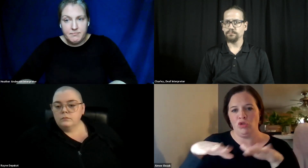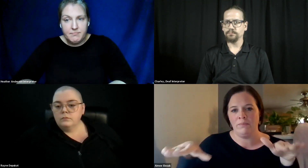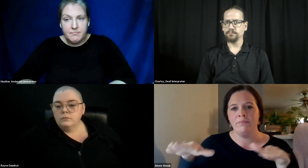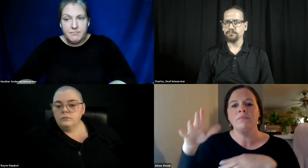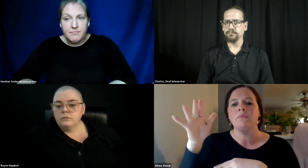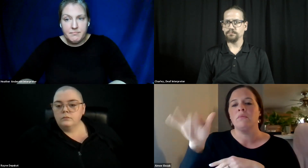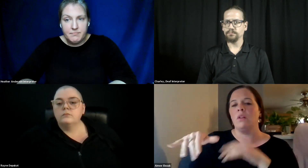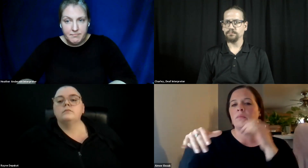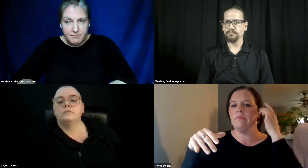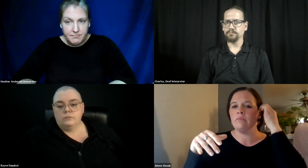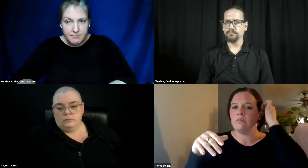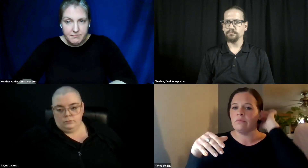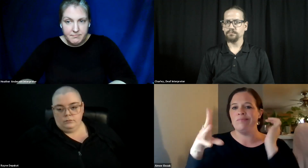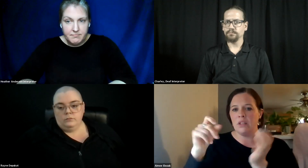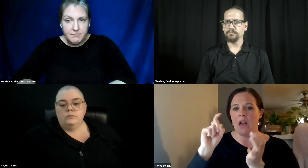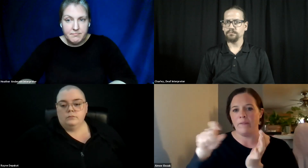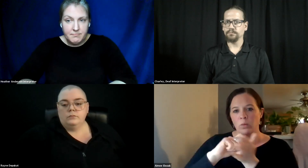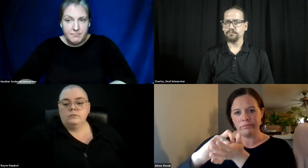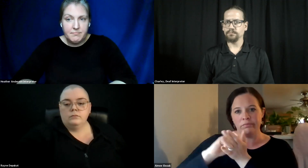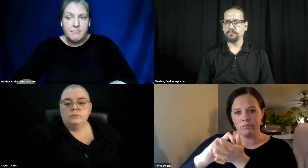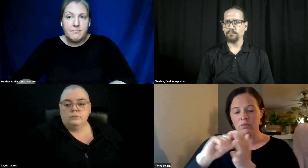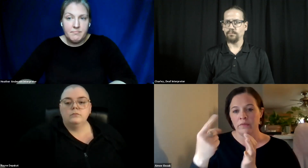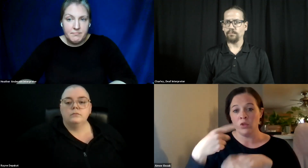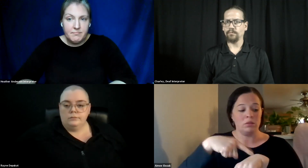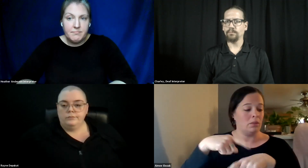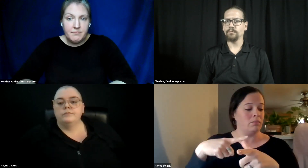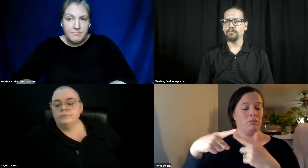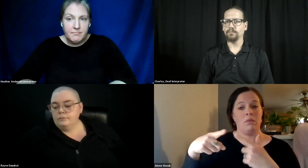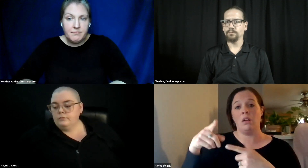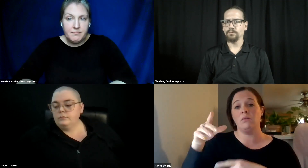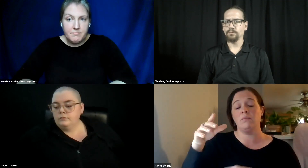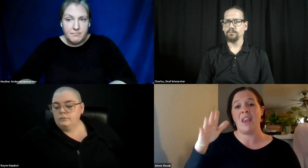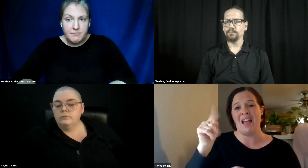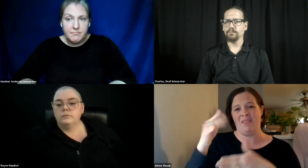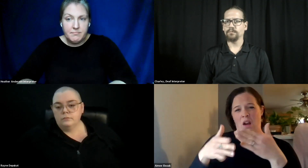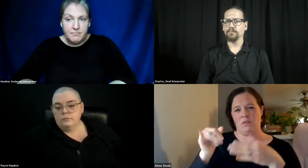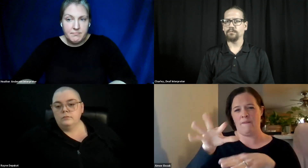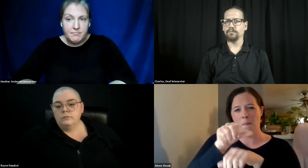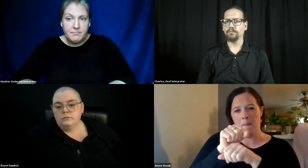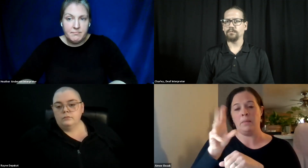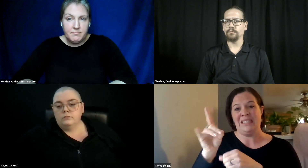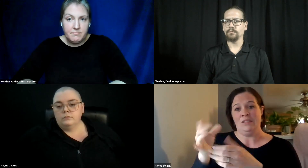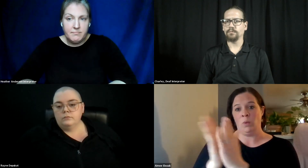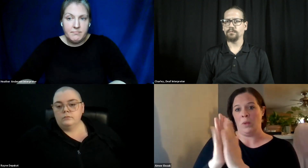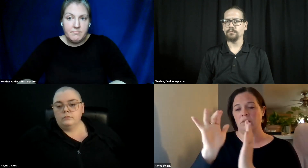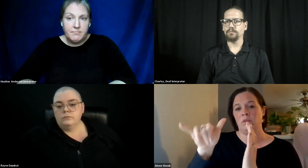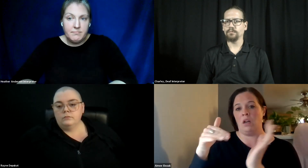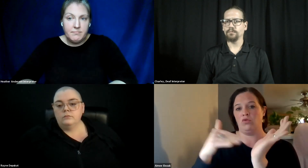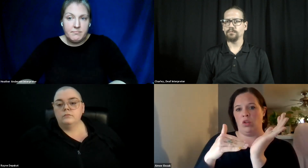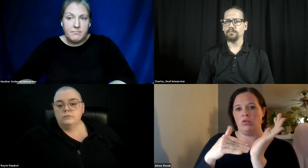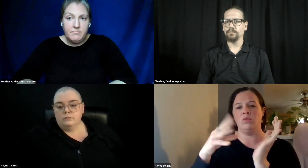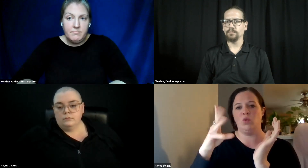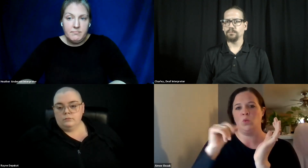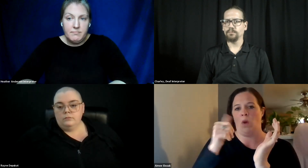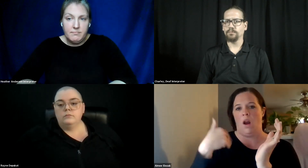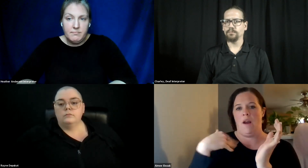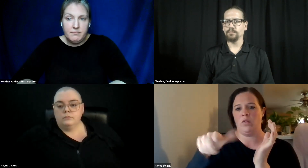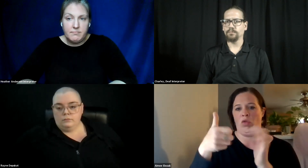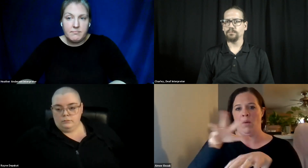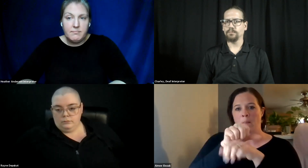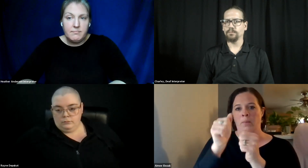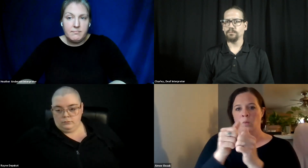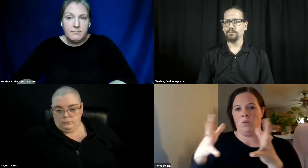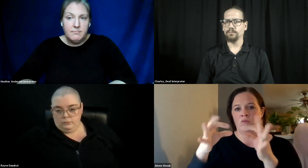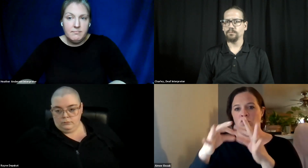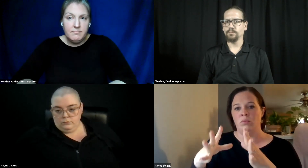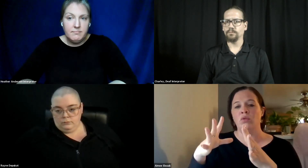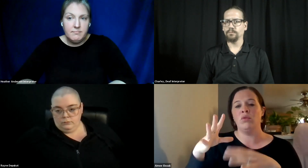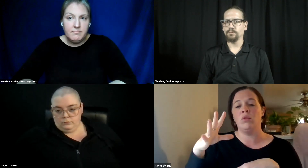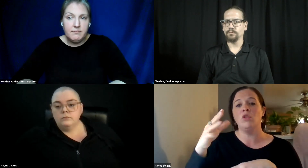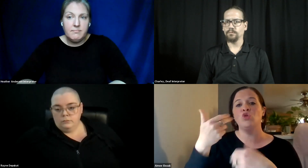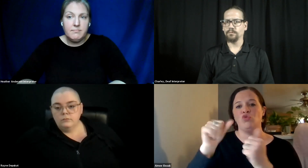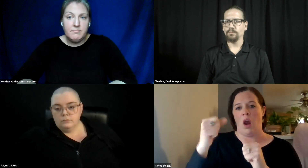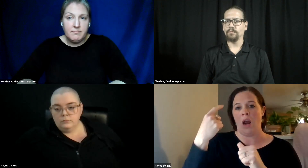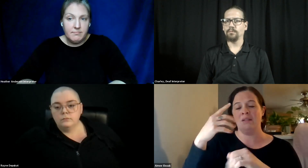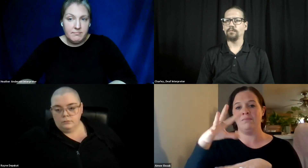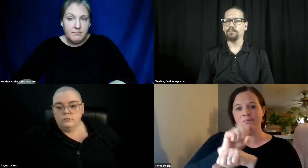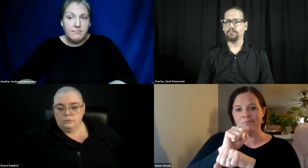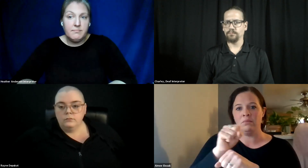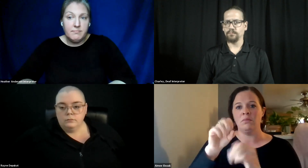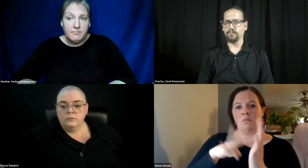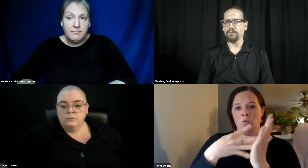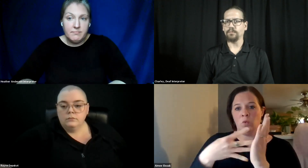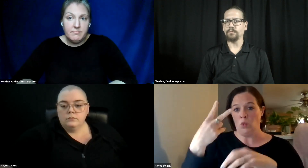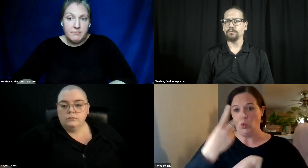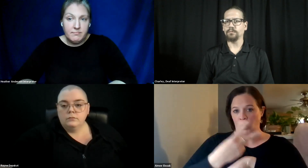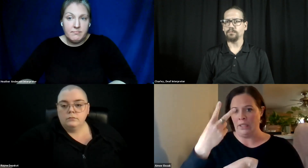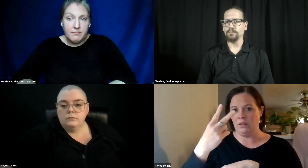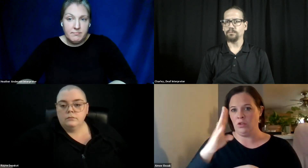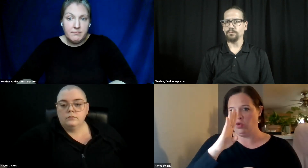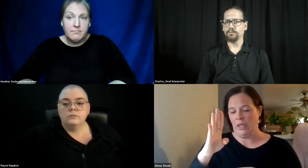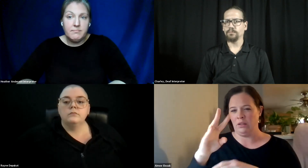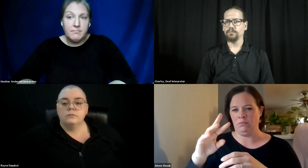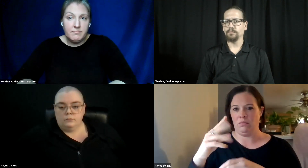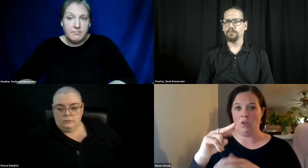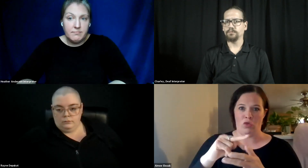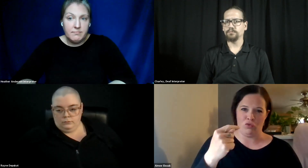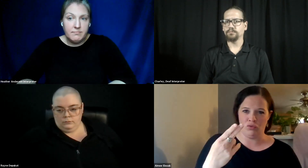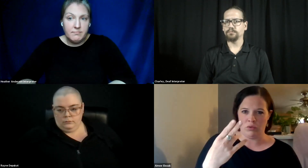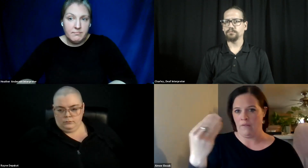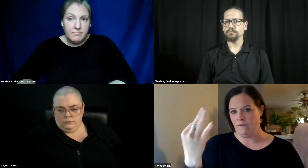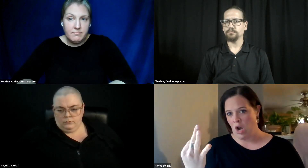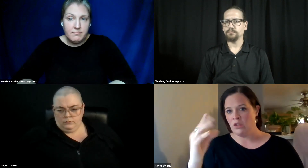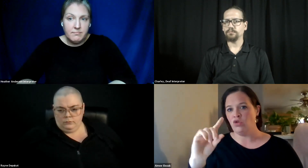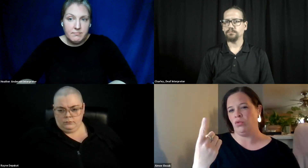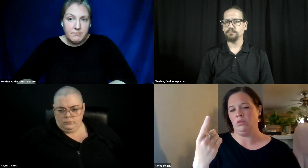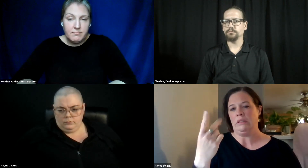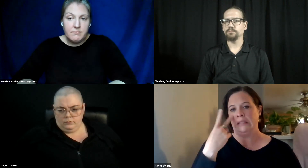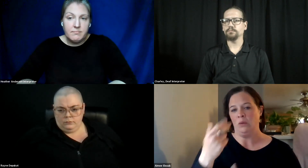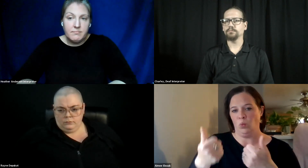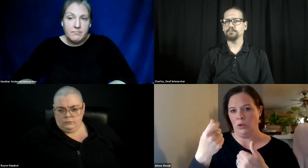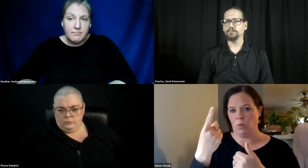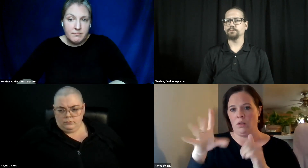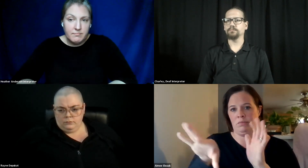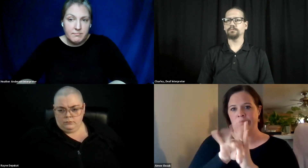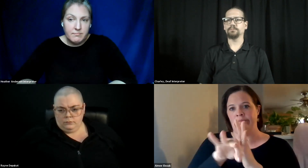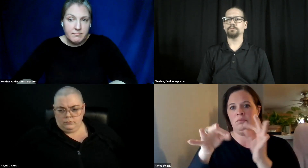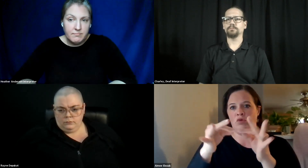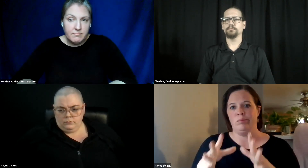It was for a pediatric appointment, and so they ended up having to write back and forth. During the appointment. And at that time they did request an interpreter for the appointment, but there was two times in a row, was a Thursday and Friday, that they